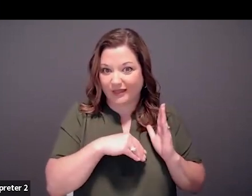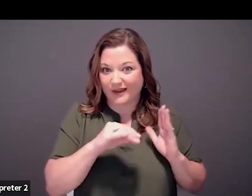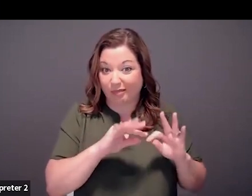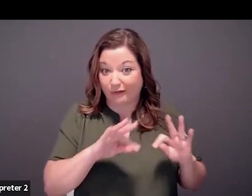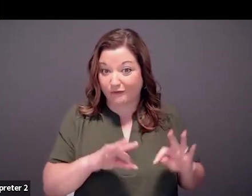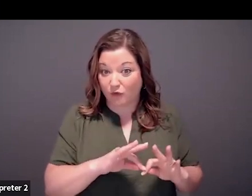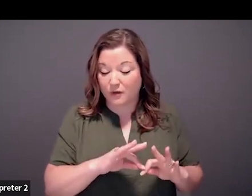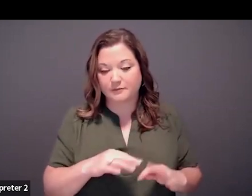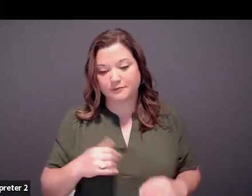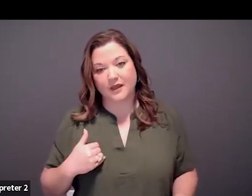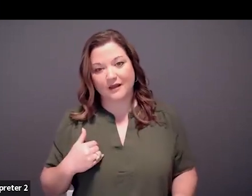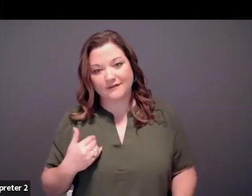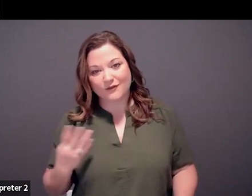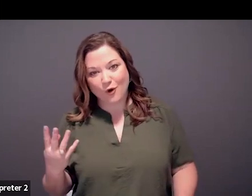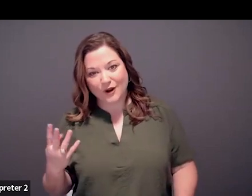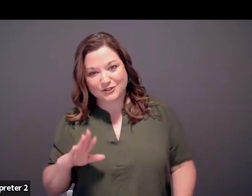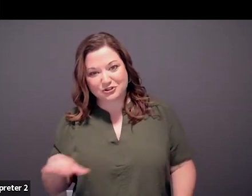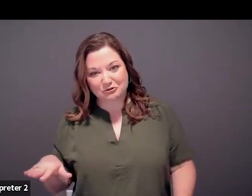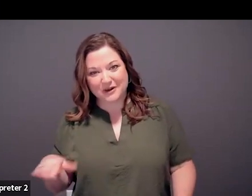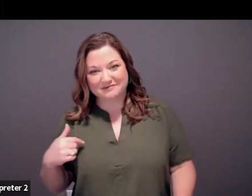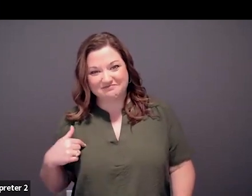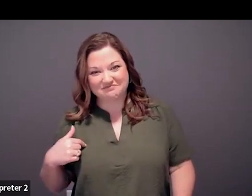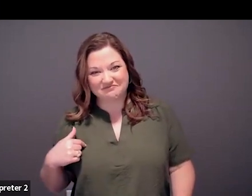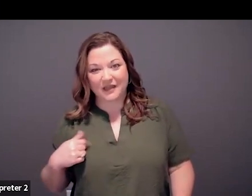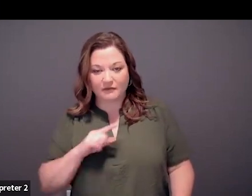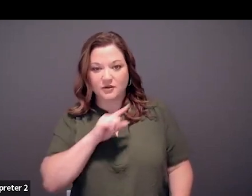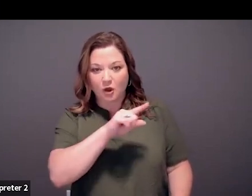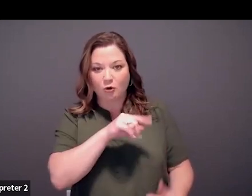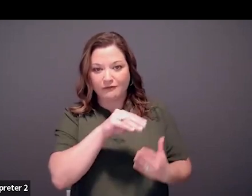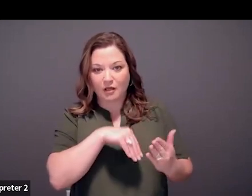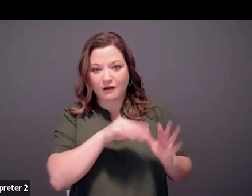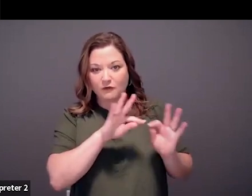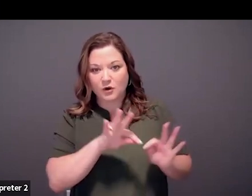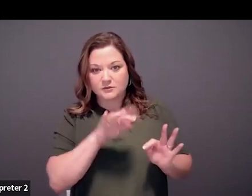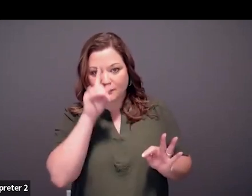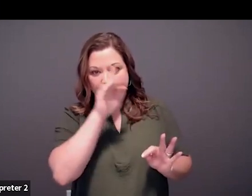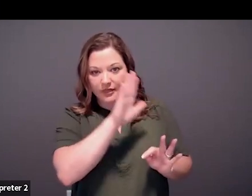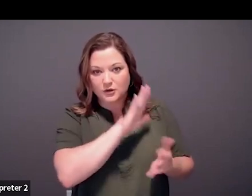I have four children and I have to go fill out forms for their schools and it drives me bananas that they don't use